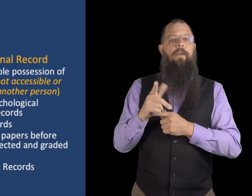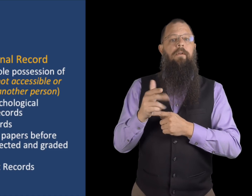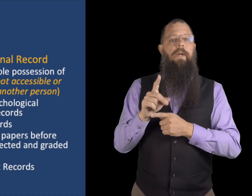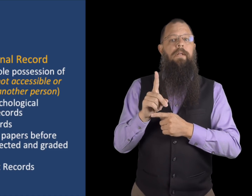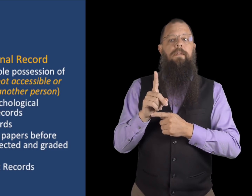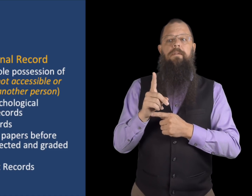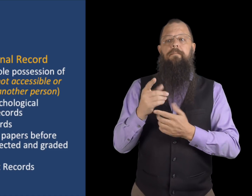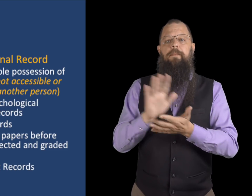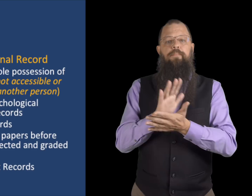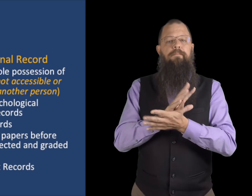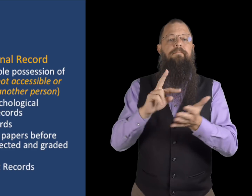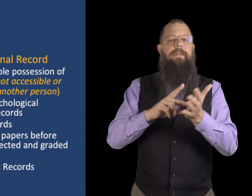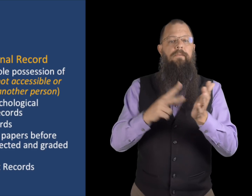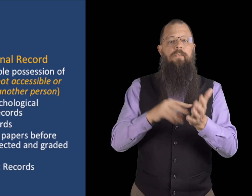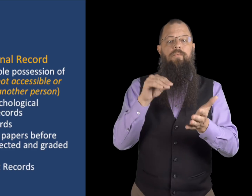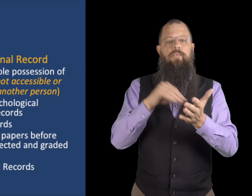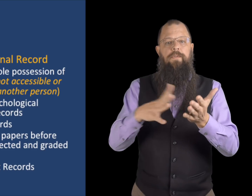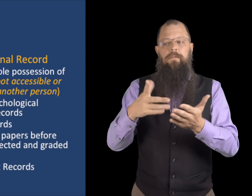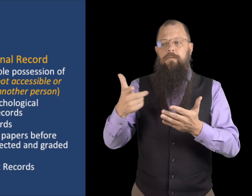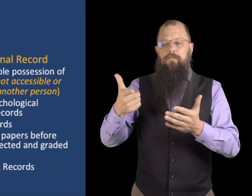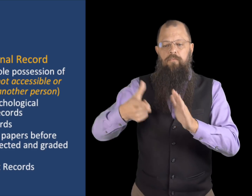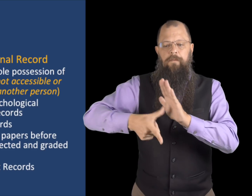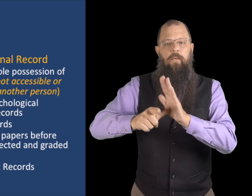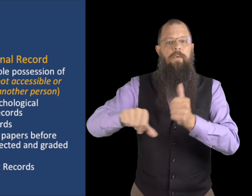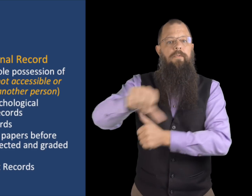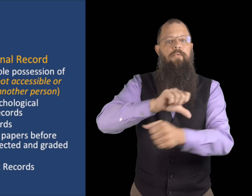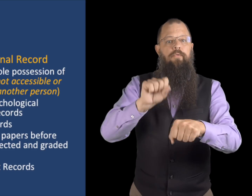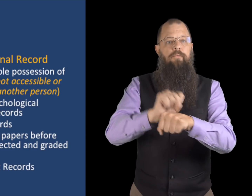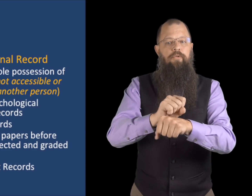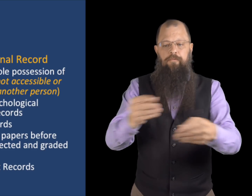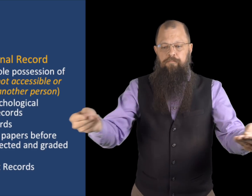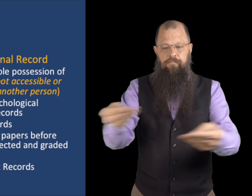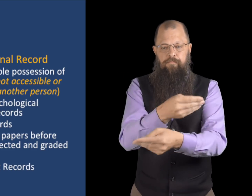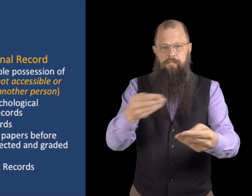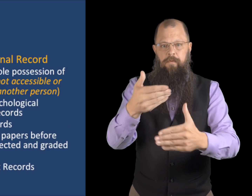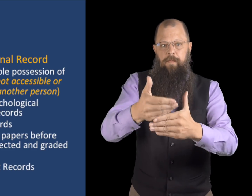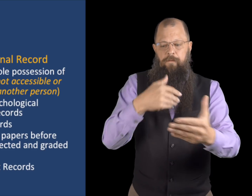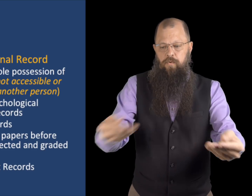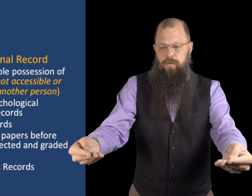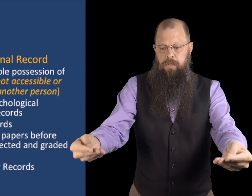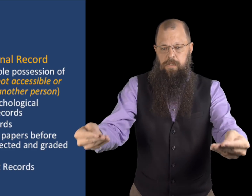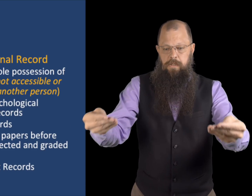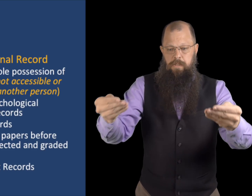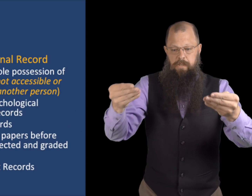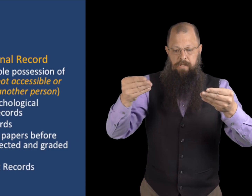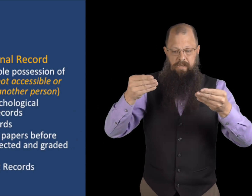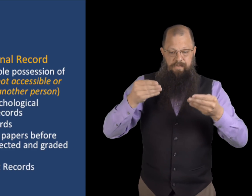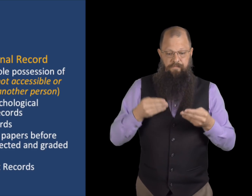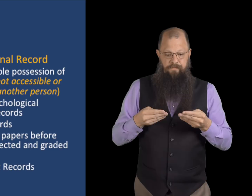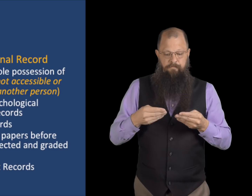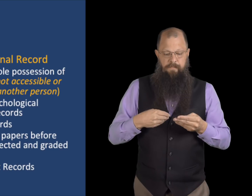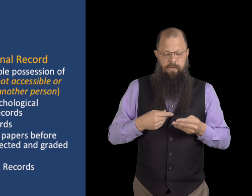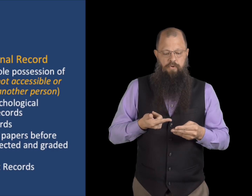records, peer graded papers meaning they are swapped between peers and then